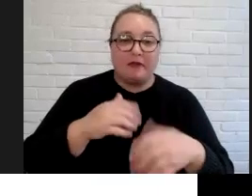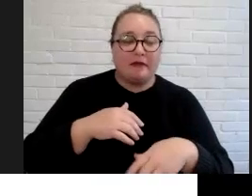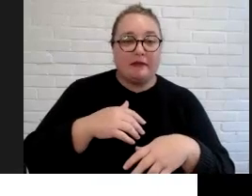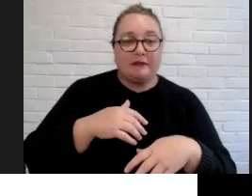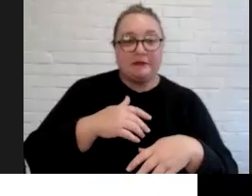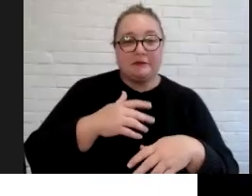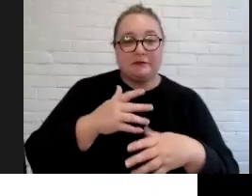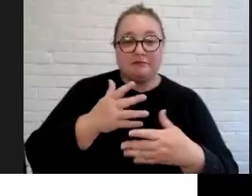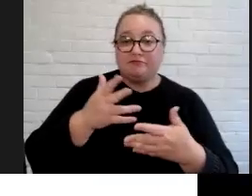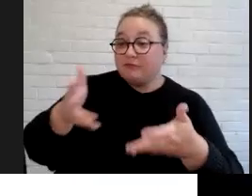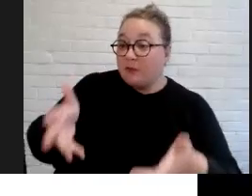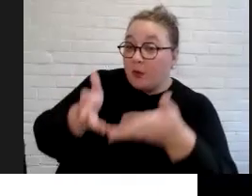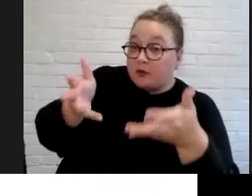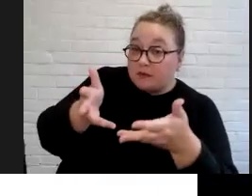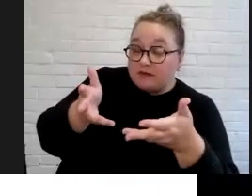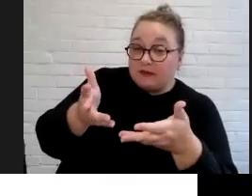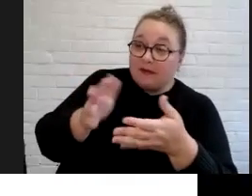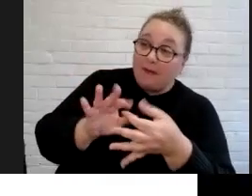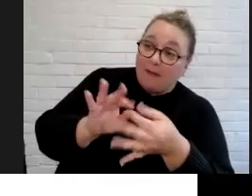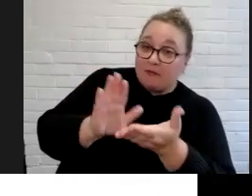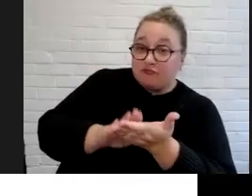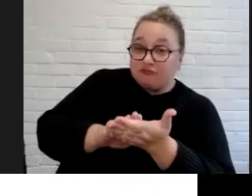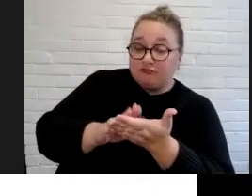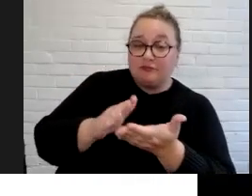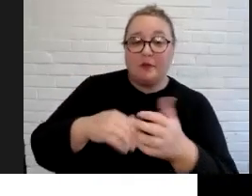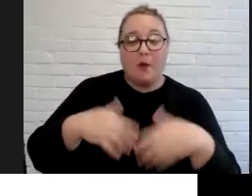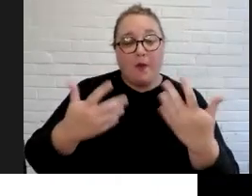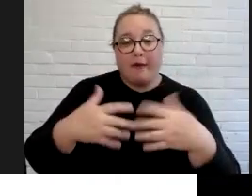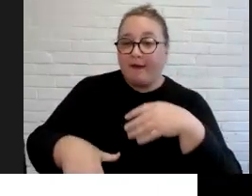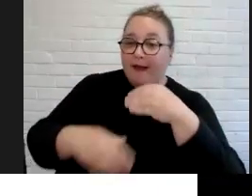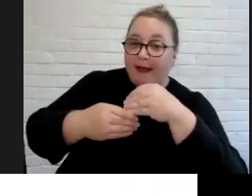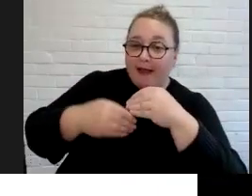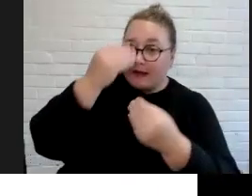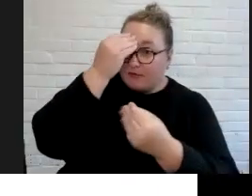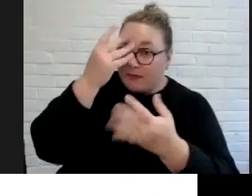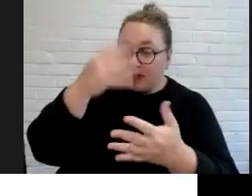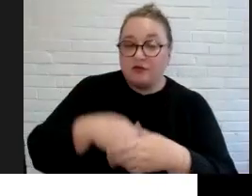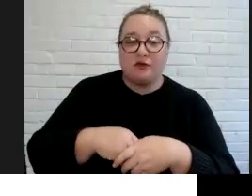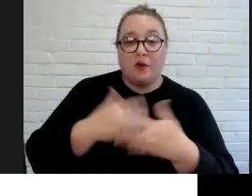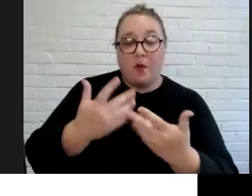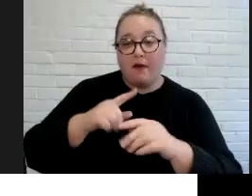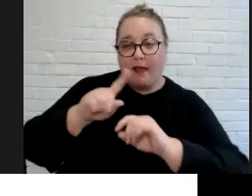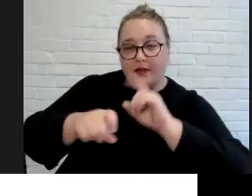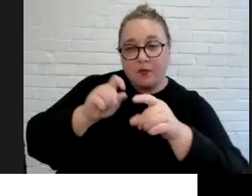something that adds to the information, maybe asking some leading questions, you know, giving some kind of